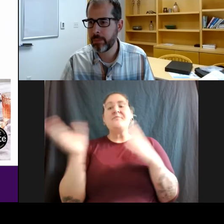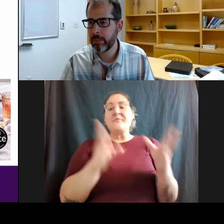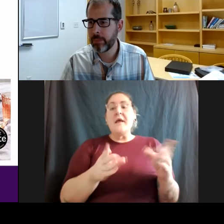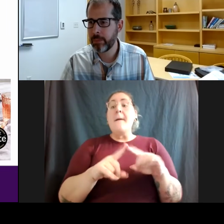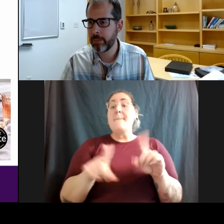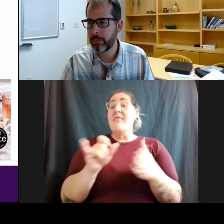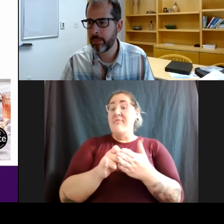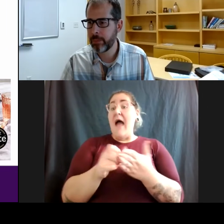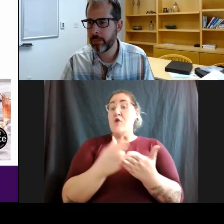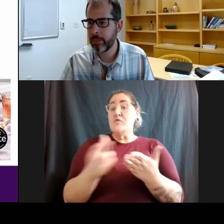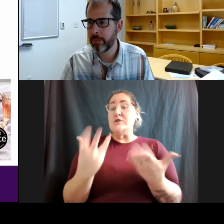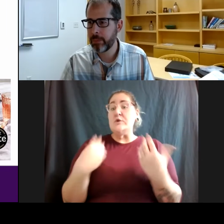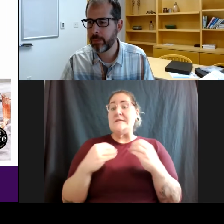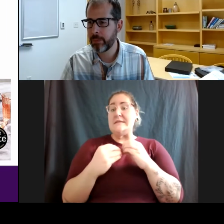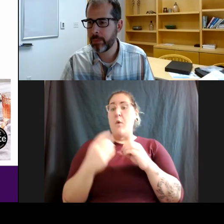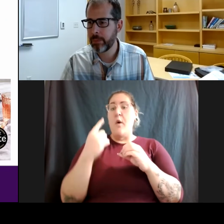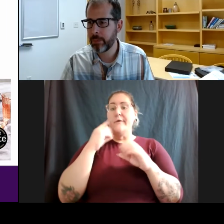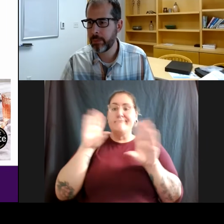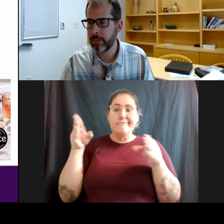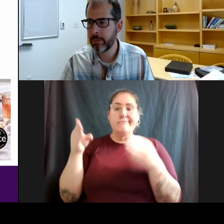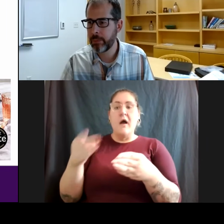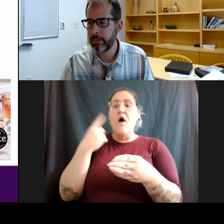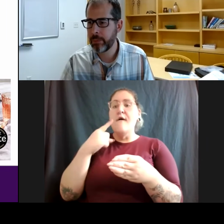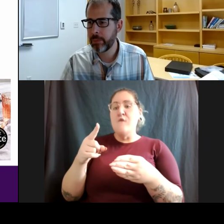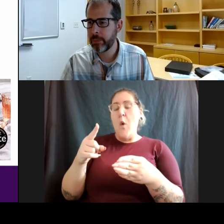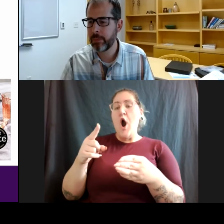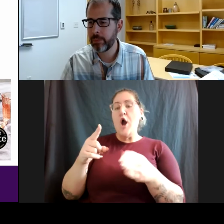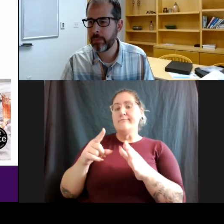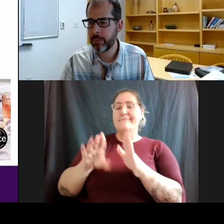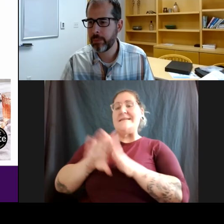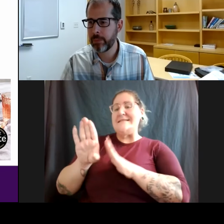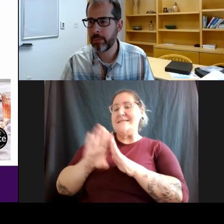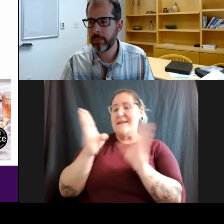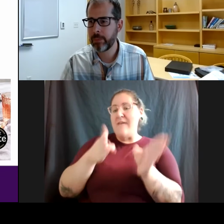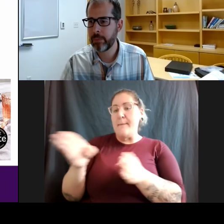of more aimed at developers. But, every designer that I have worked with I introduce them